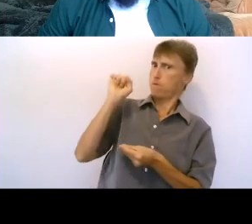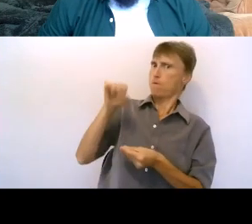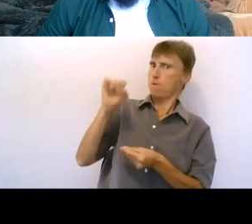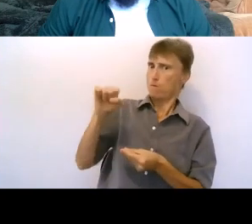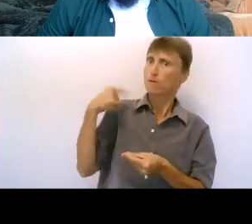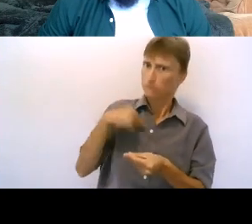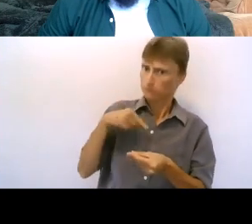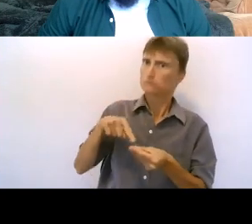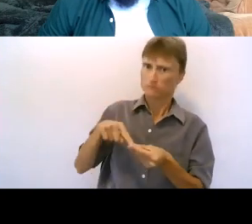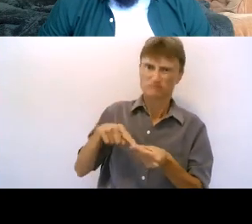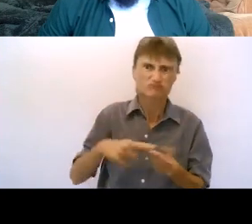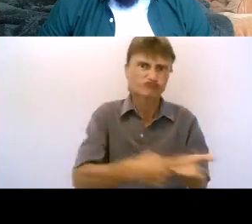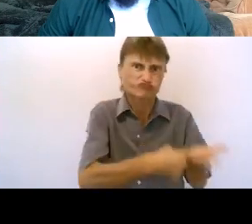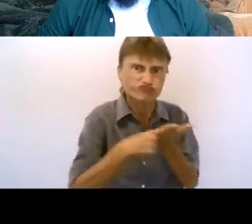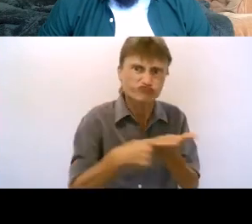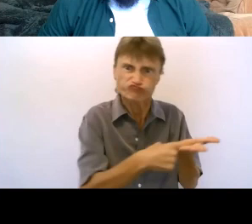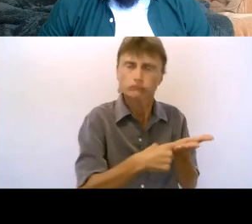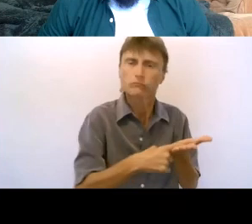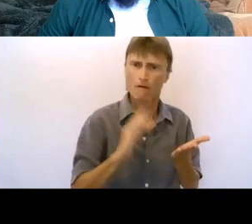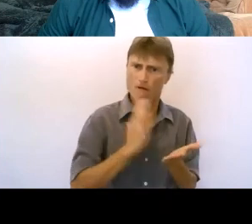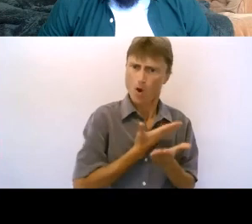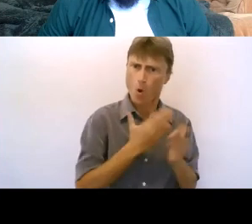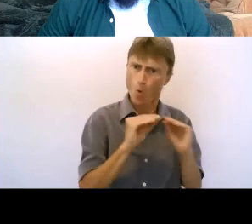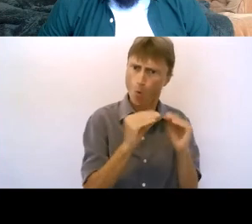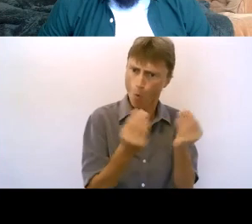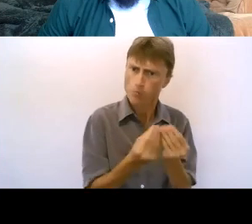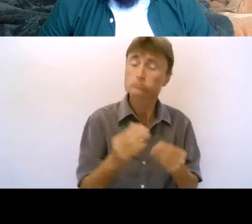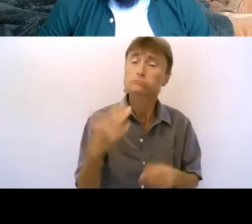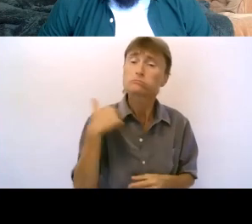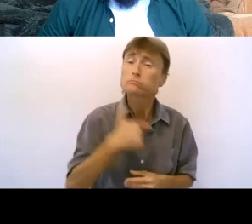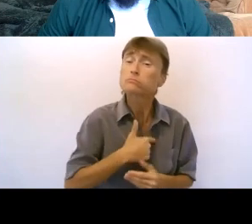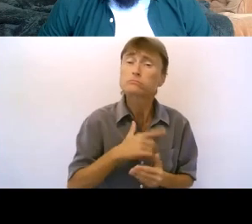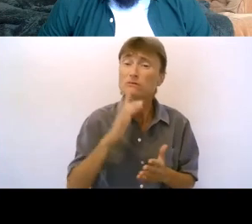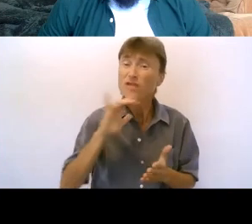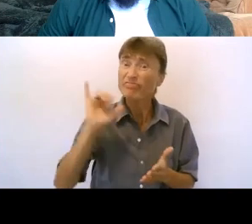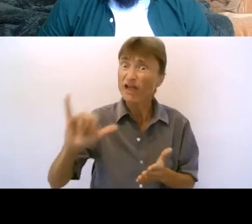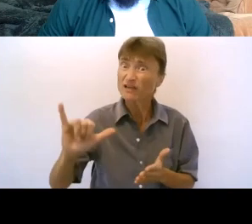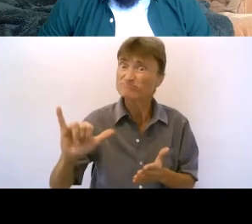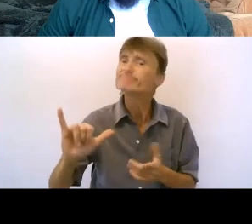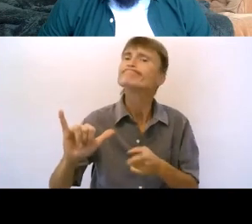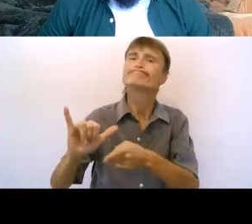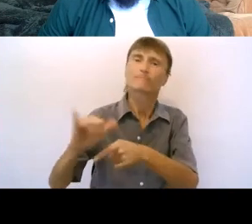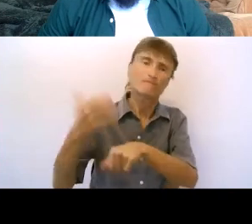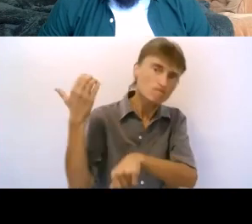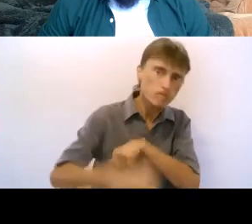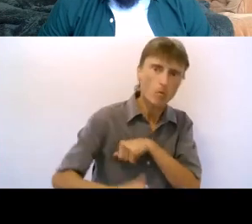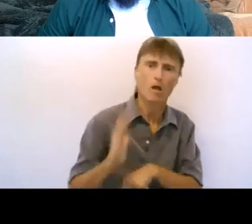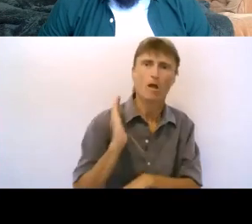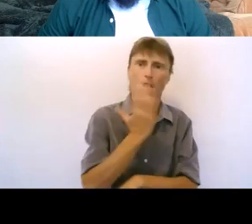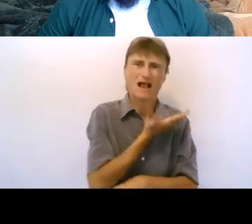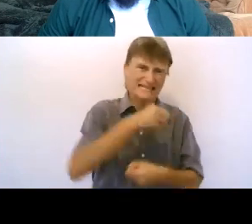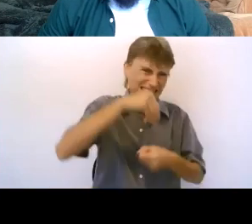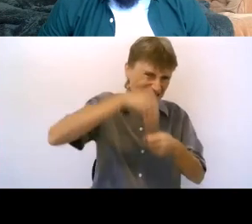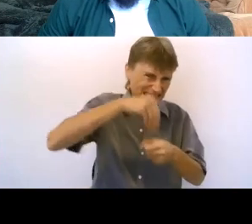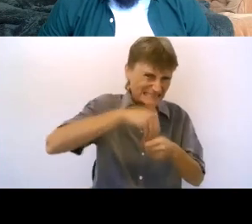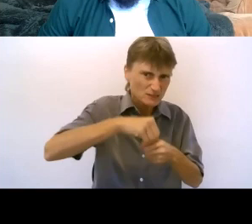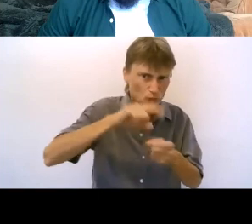The first thing that prompted us to do was our own audit of our organization with regard